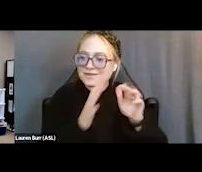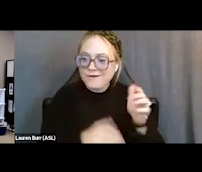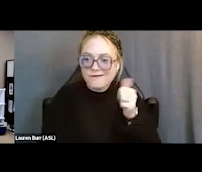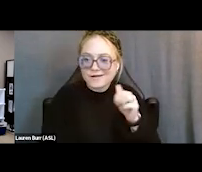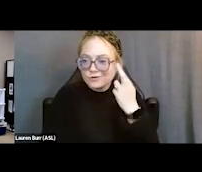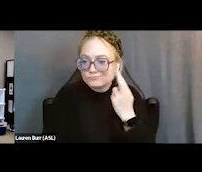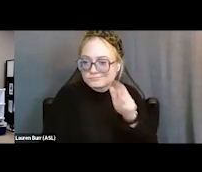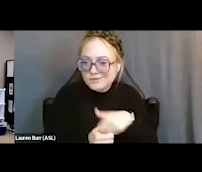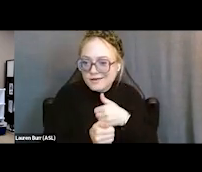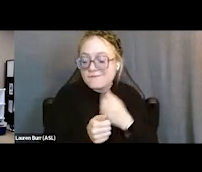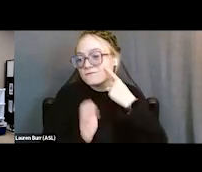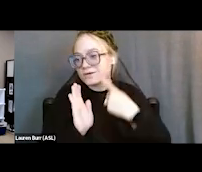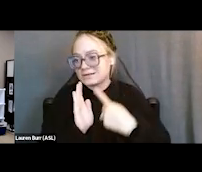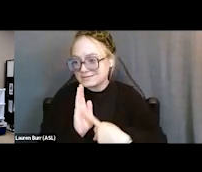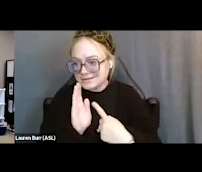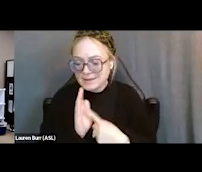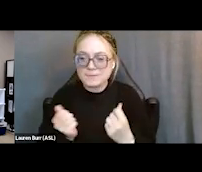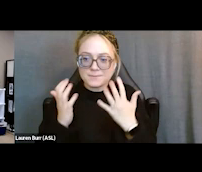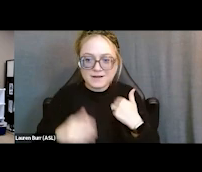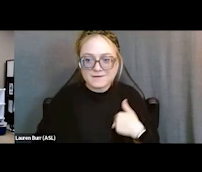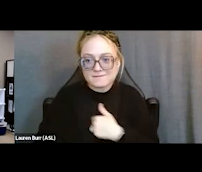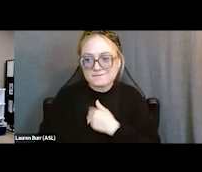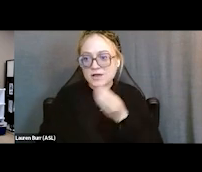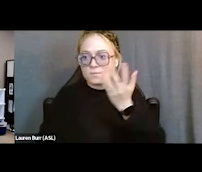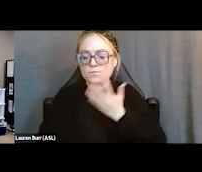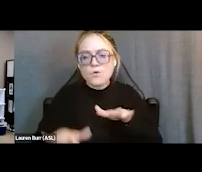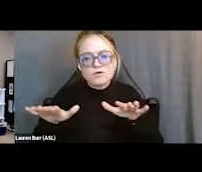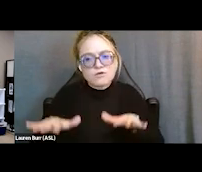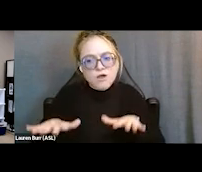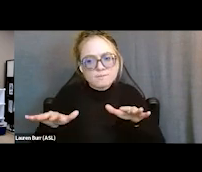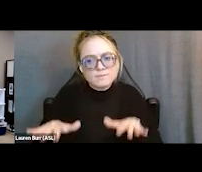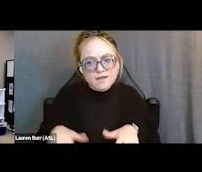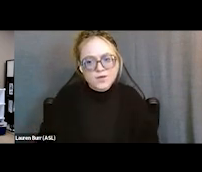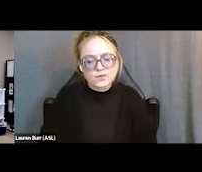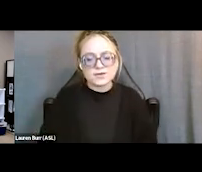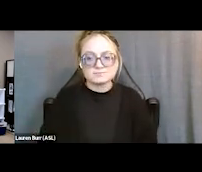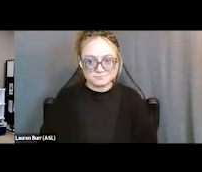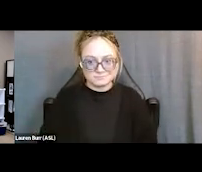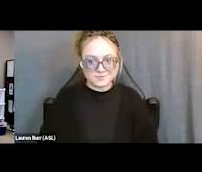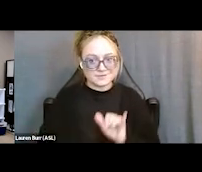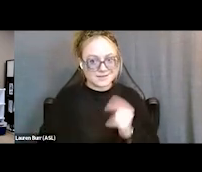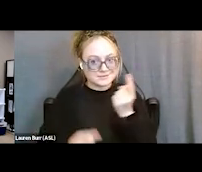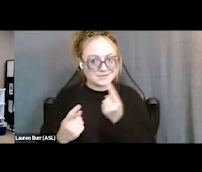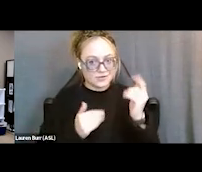So for example, I'm sure many of us have been told, calm down, which is considered limit setting because you're being told to stop caring